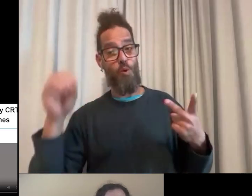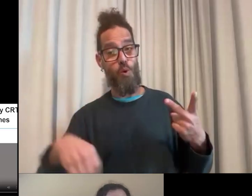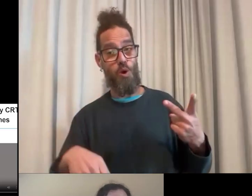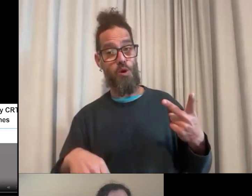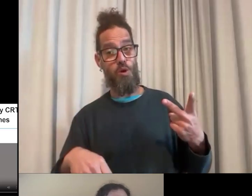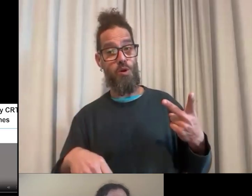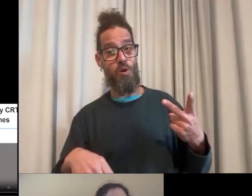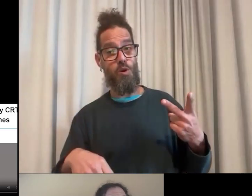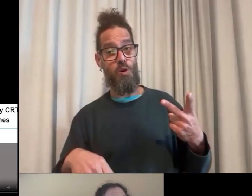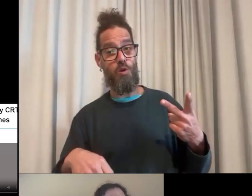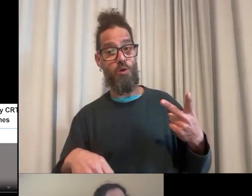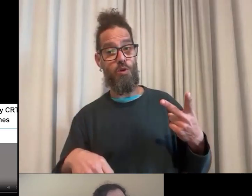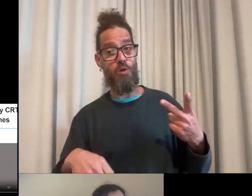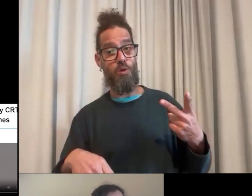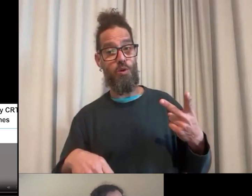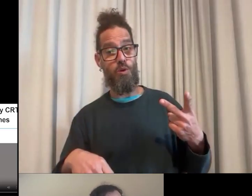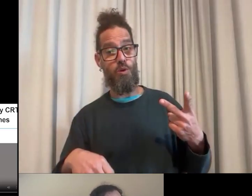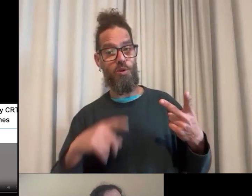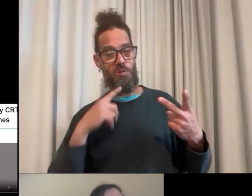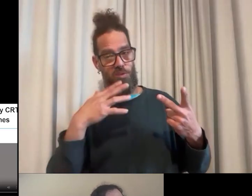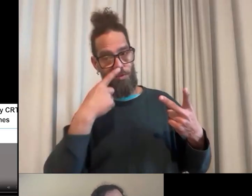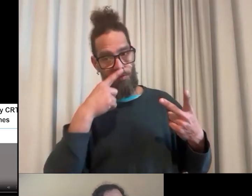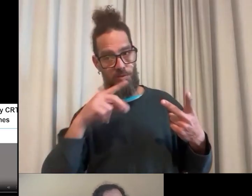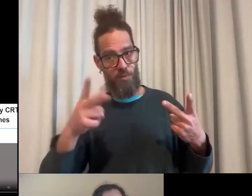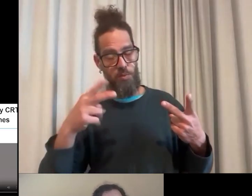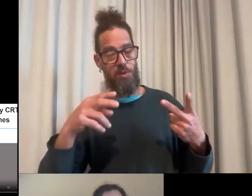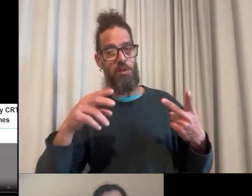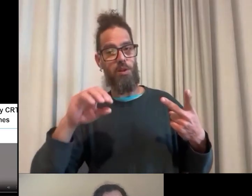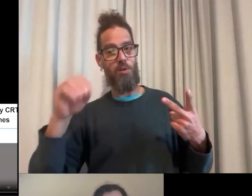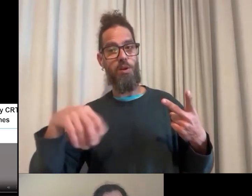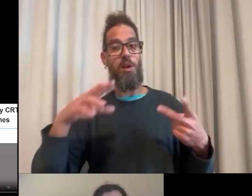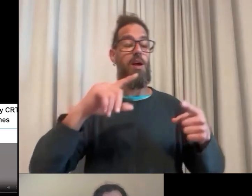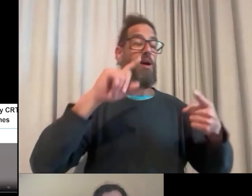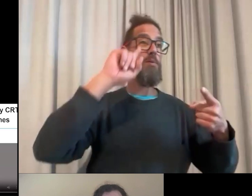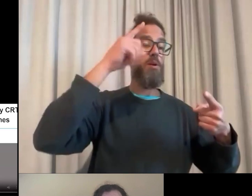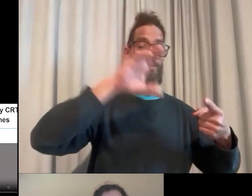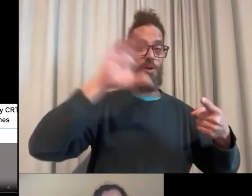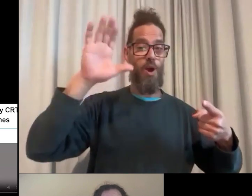And number two, by the way, was Ottawa. Sneaky that.